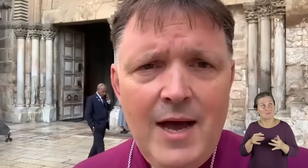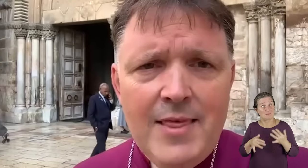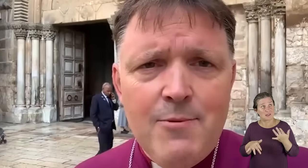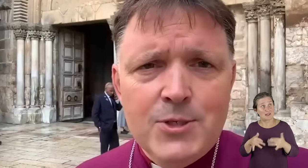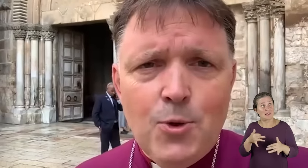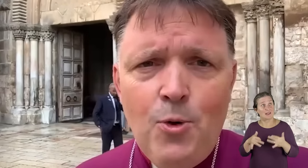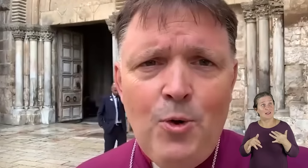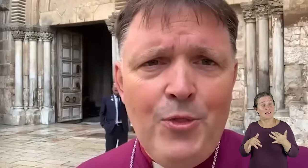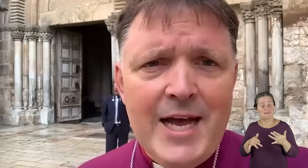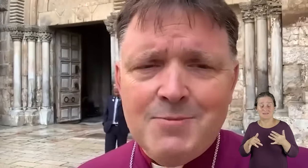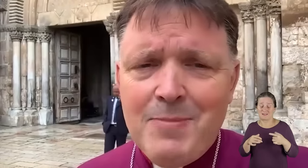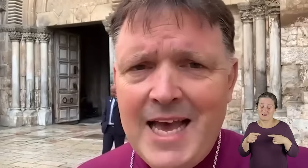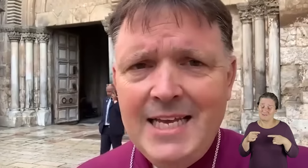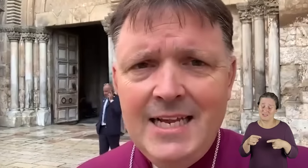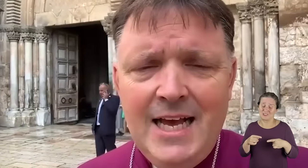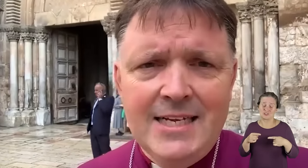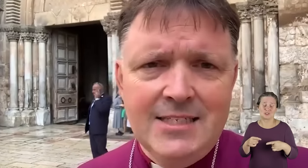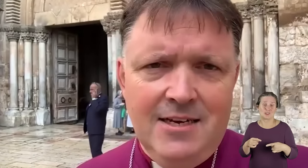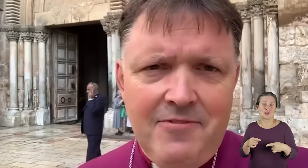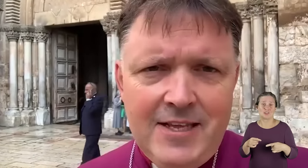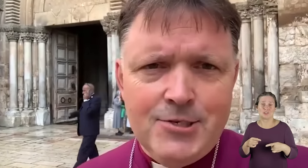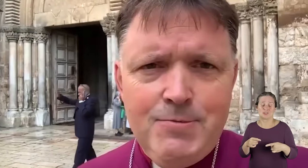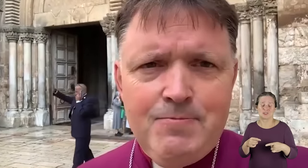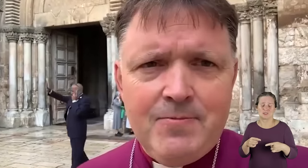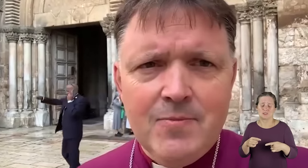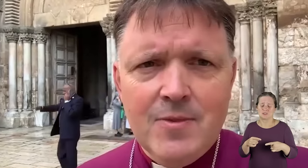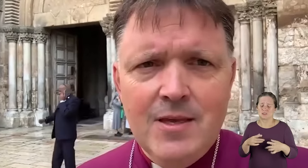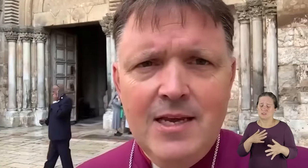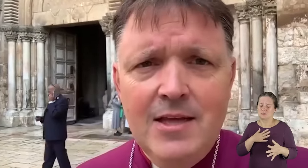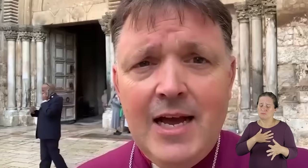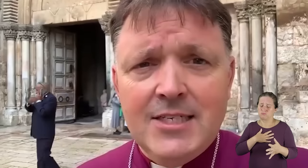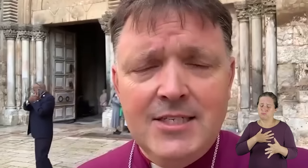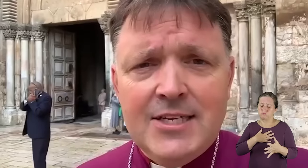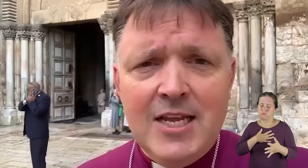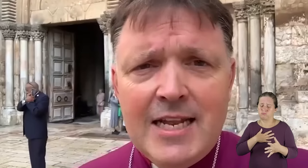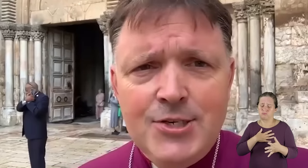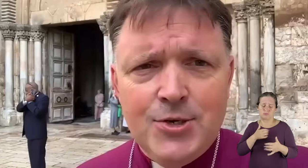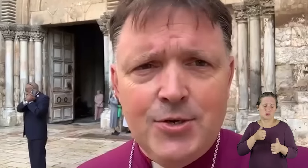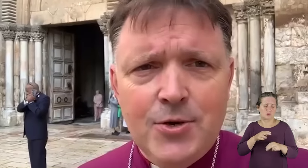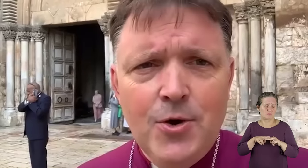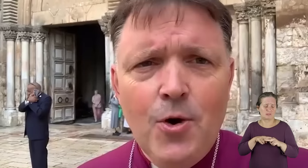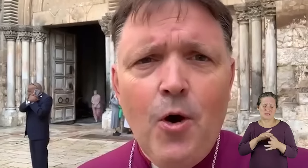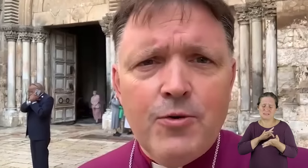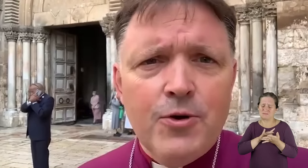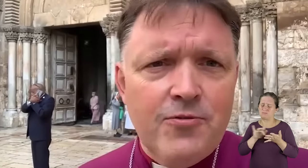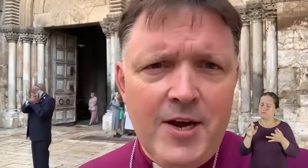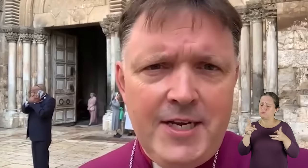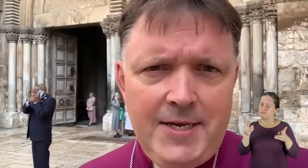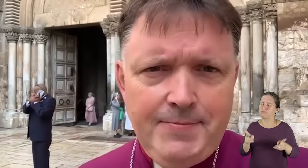where there was all that pain and affliction, that desolation of Good Friday,